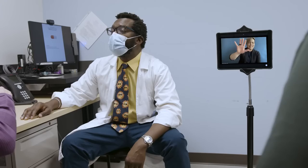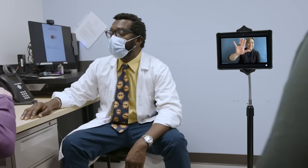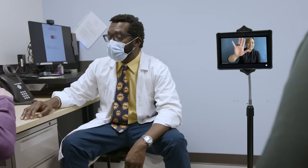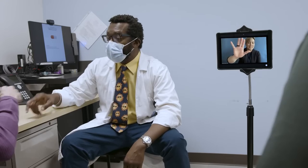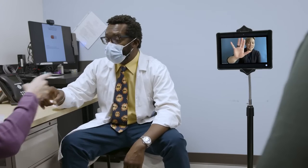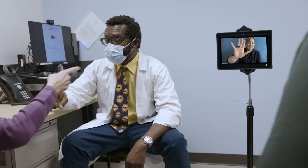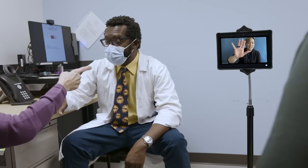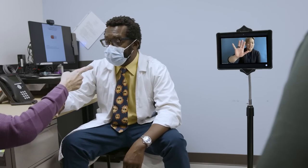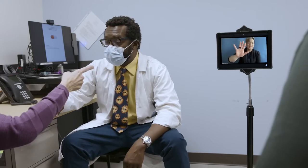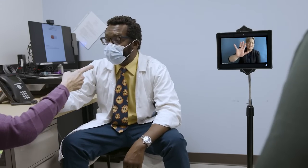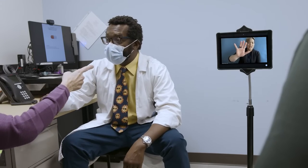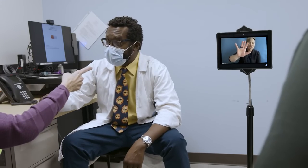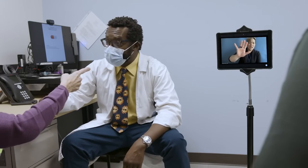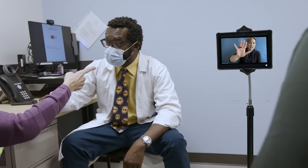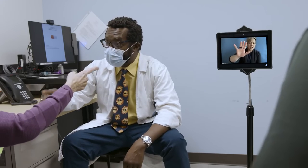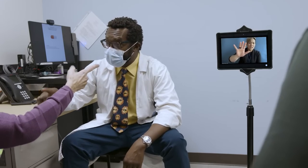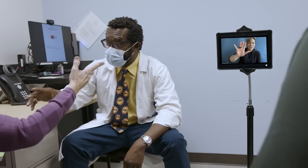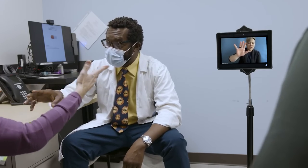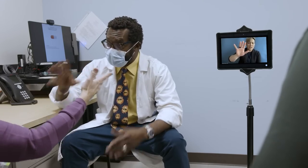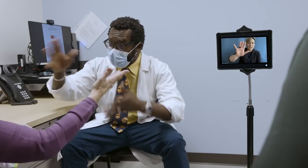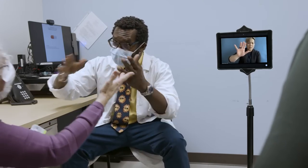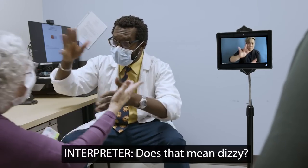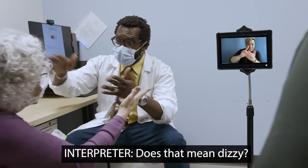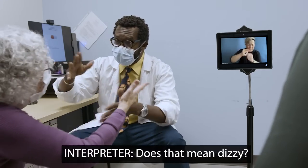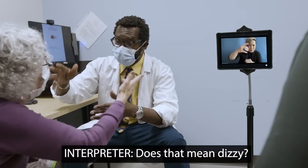Oh! The medication is making you dizzy? Does that mean dizzy?